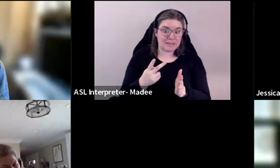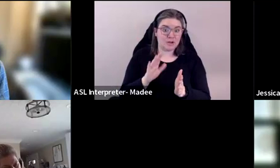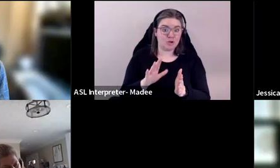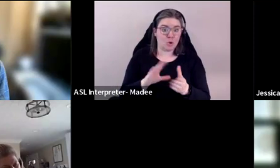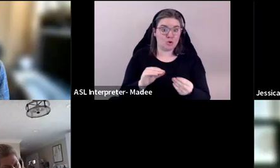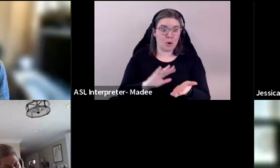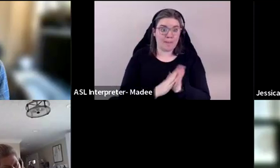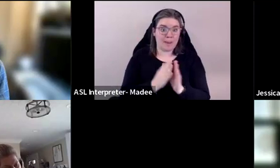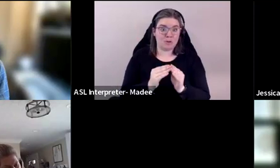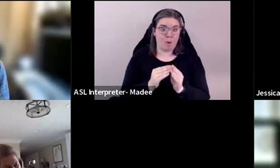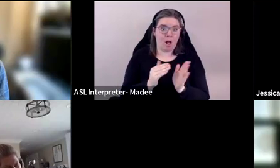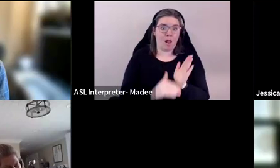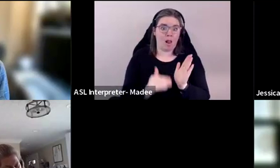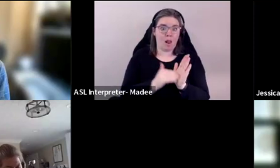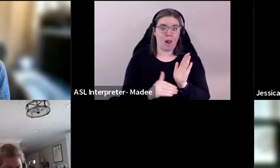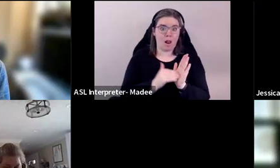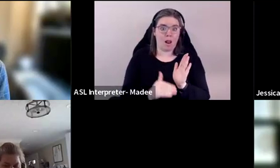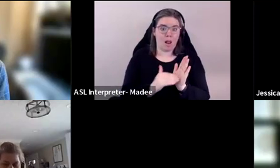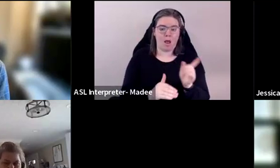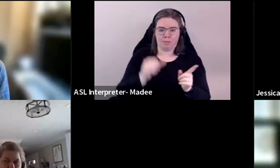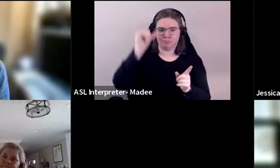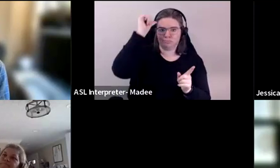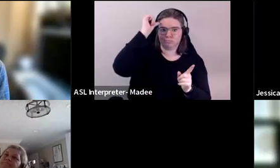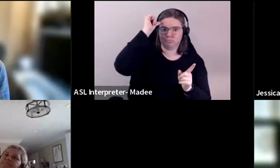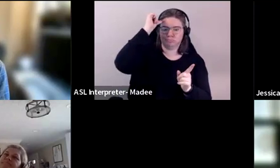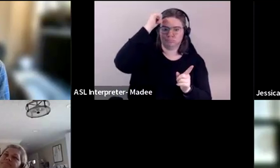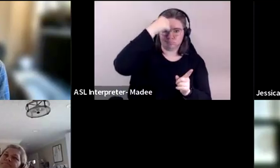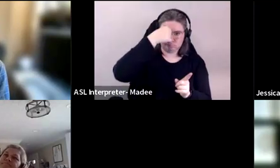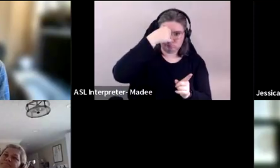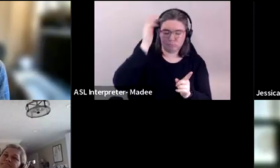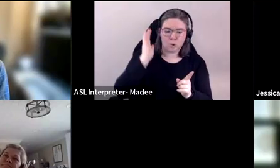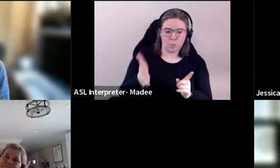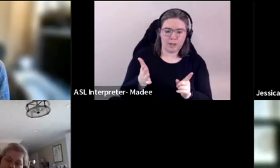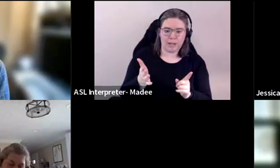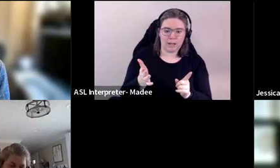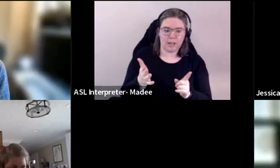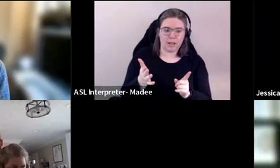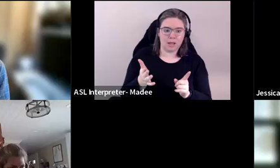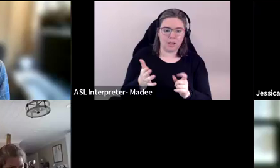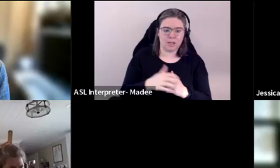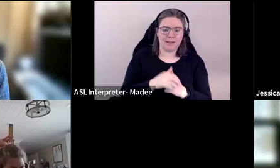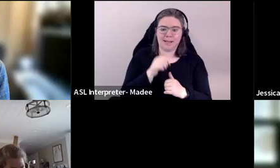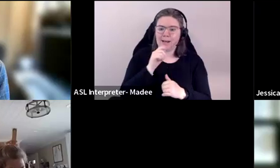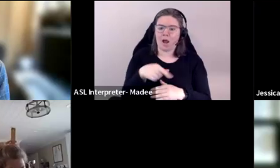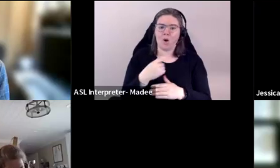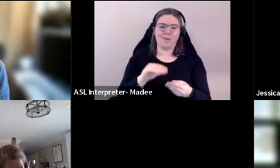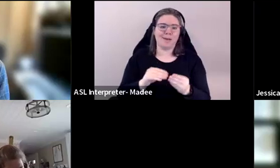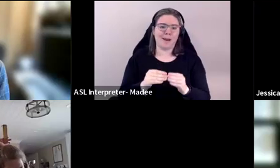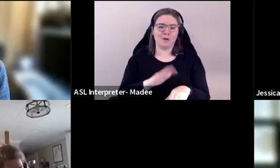Theresa Martinosky: the more. They're going to remember this. Theresa Martinosky: And take a tart. It's not just numbers on a piece of paper anymore.